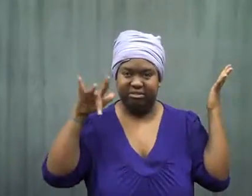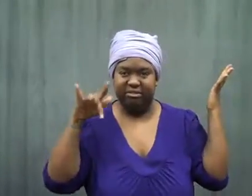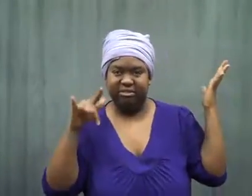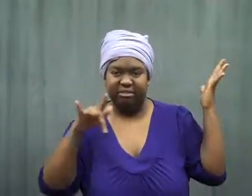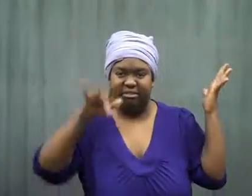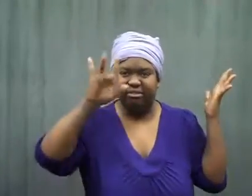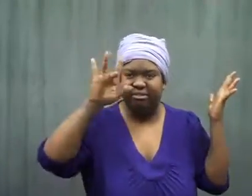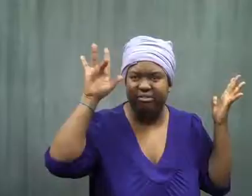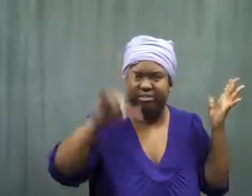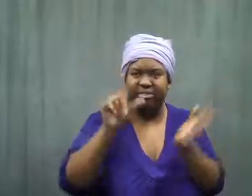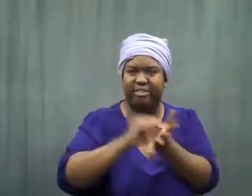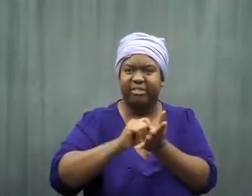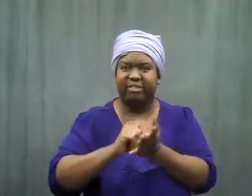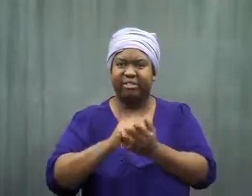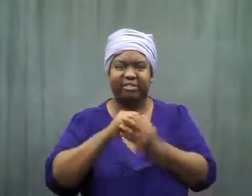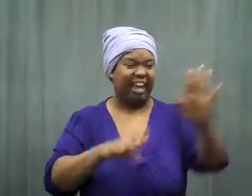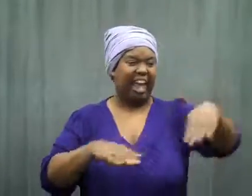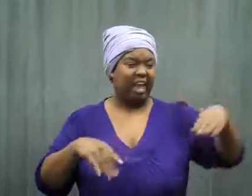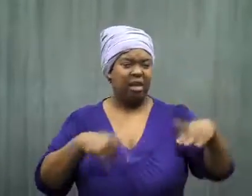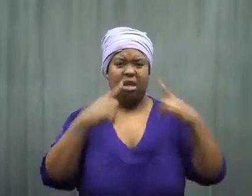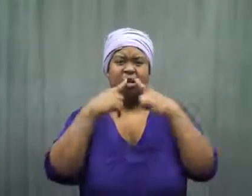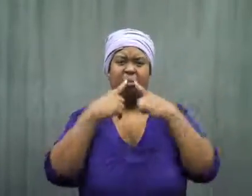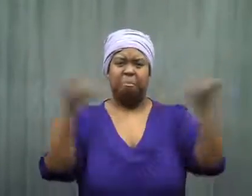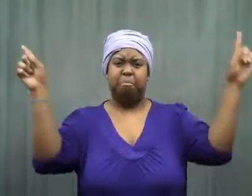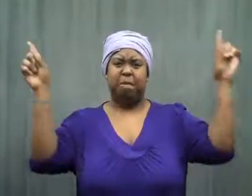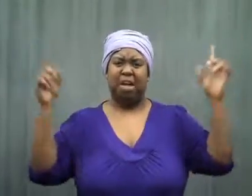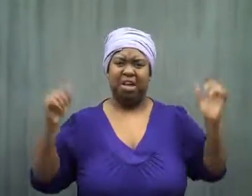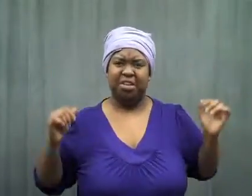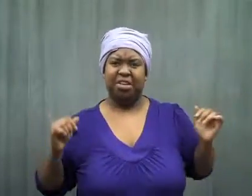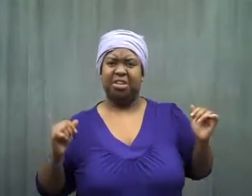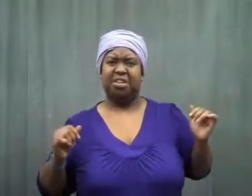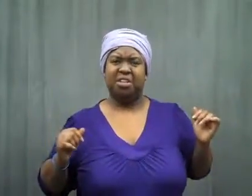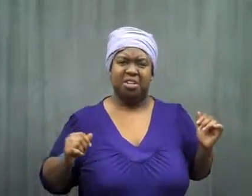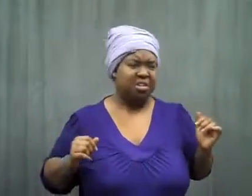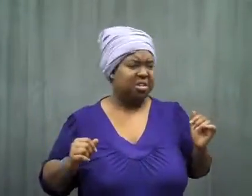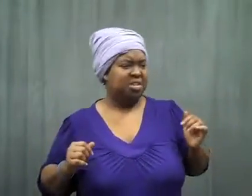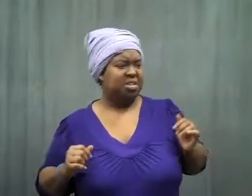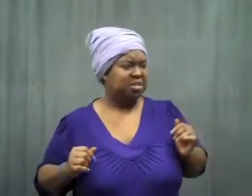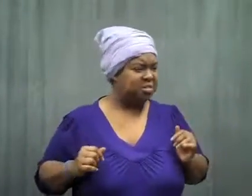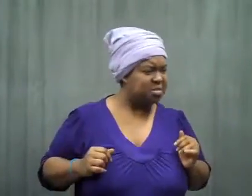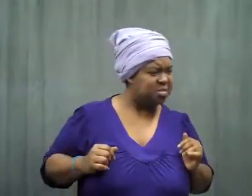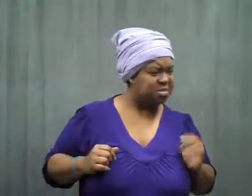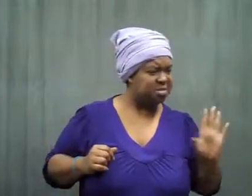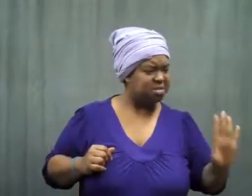I clicked print, and the printer spit it out, finally!